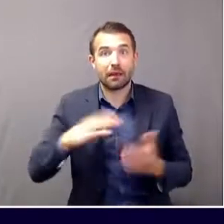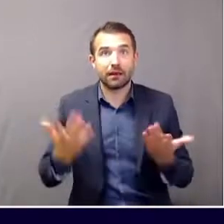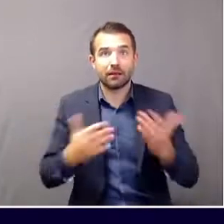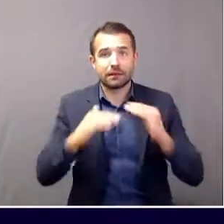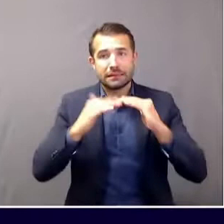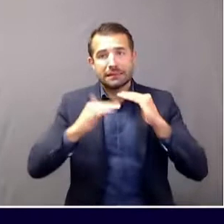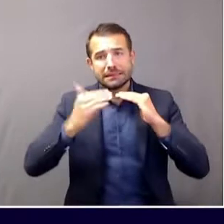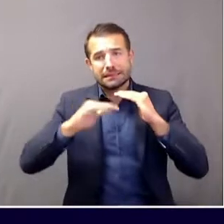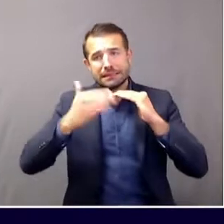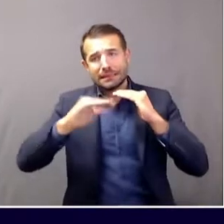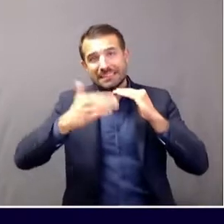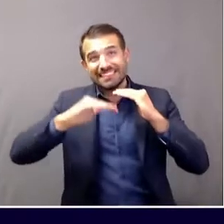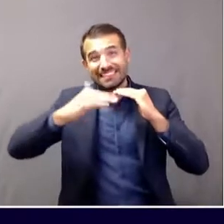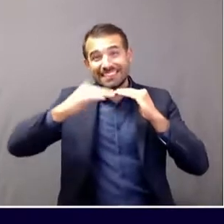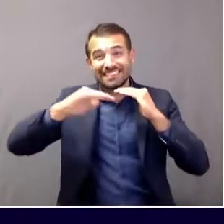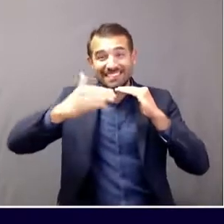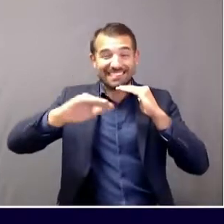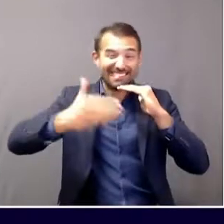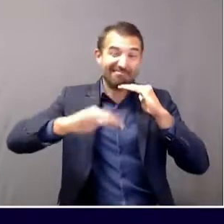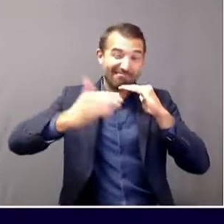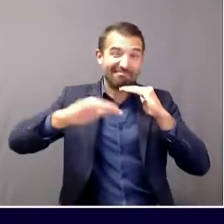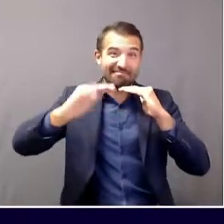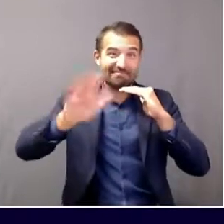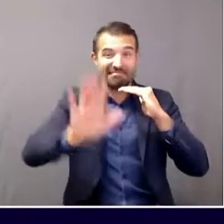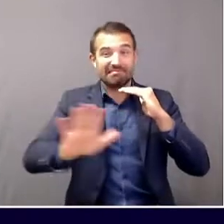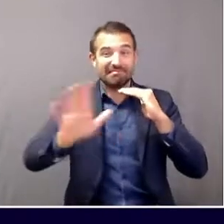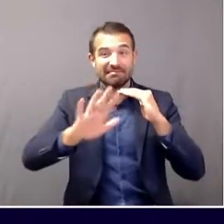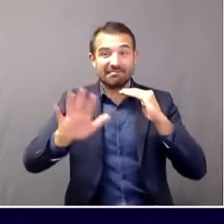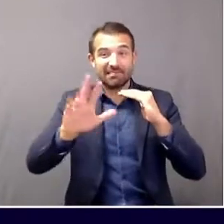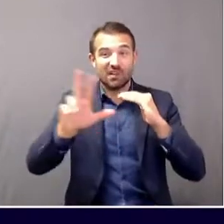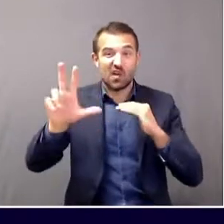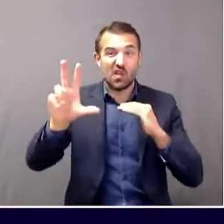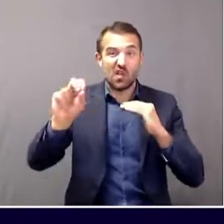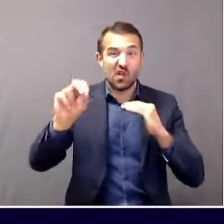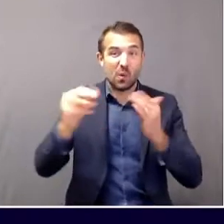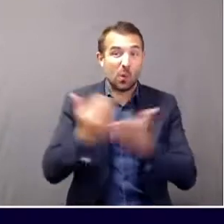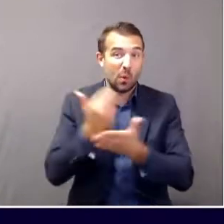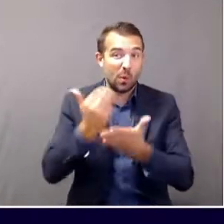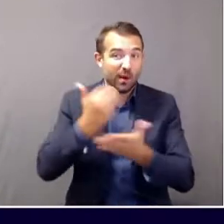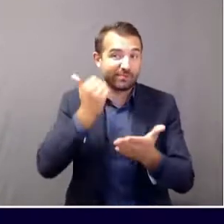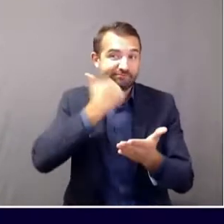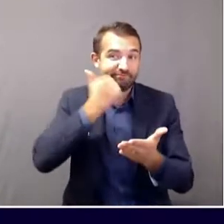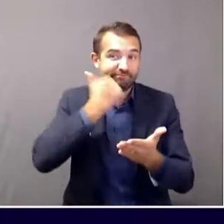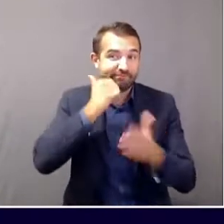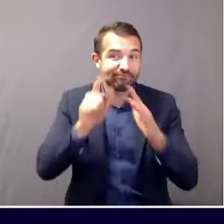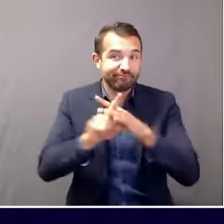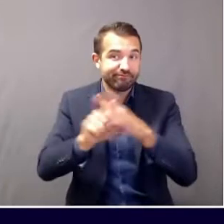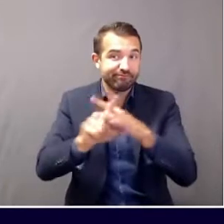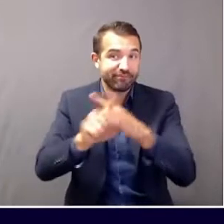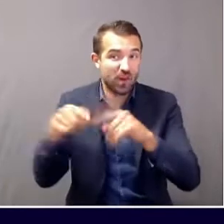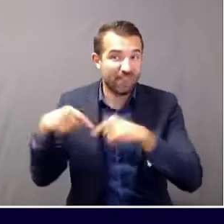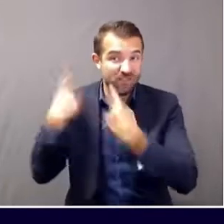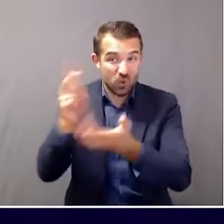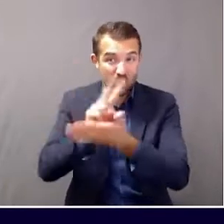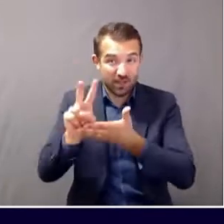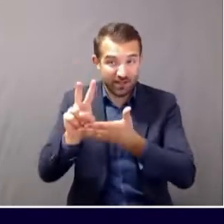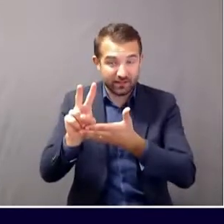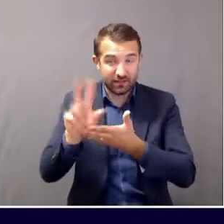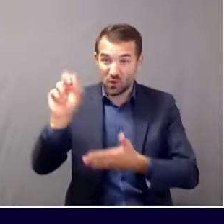we've been averaging approximately thirty cases per